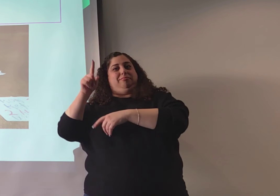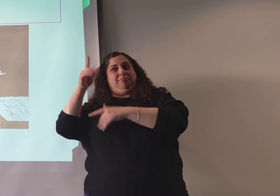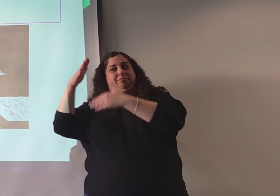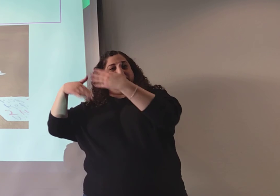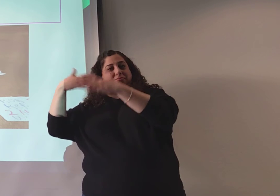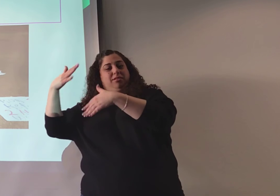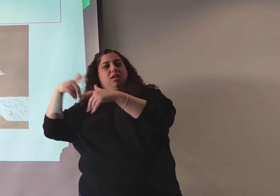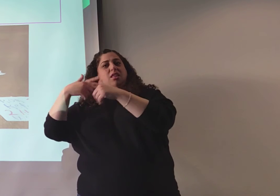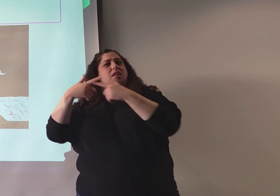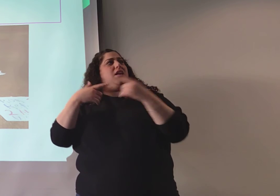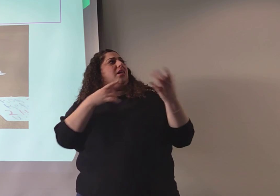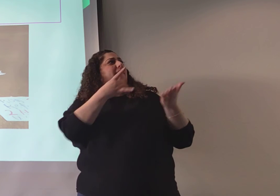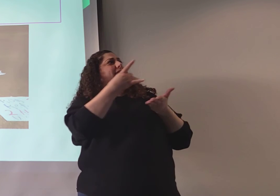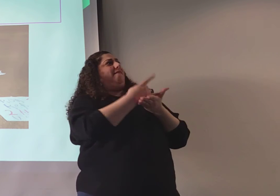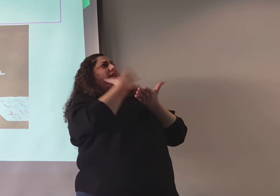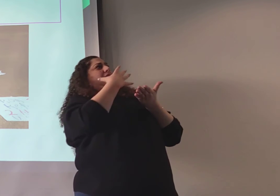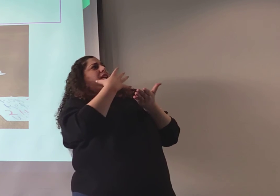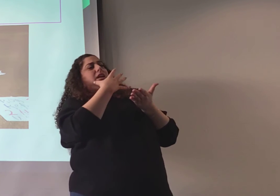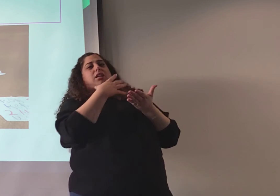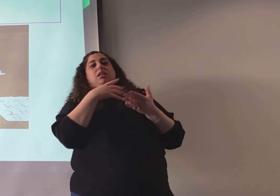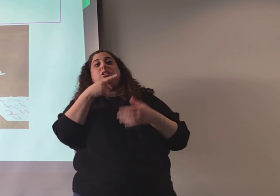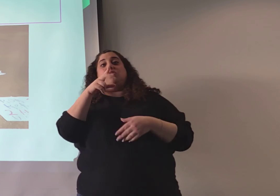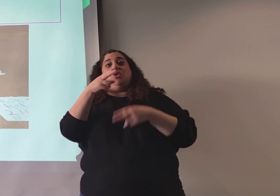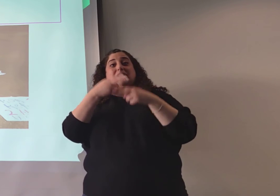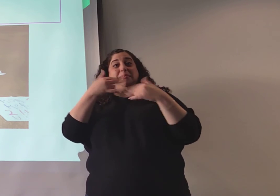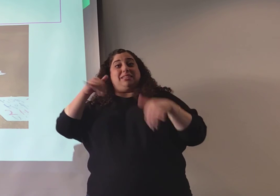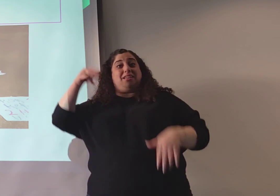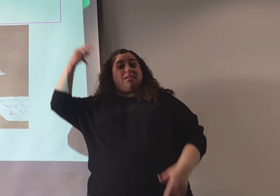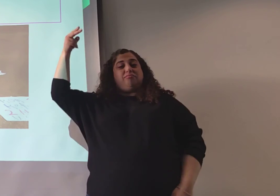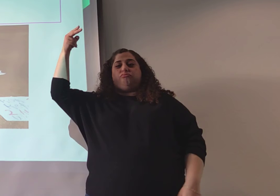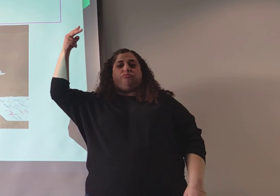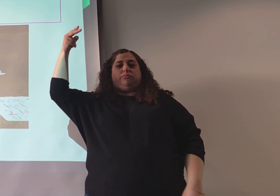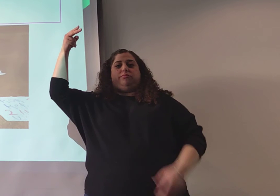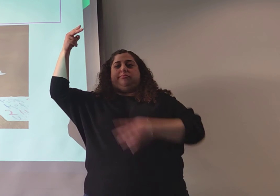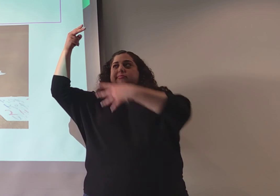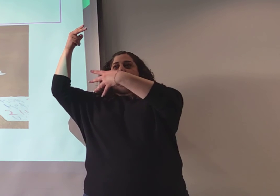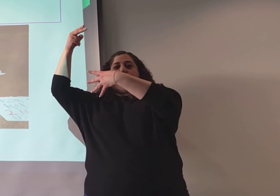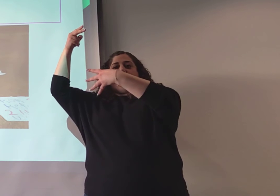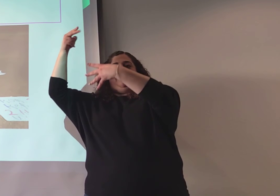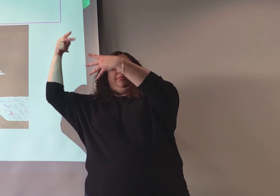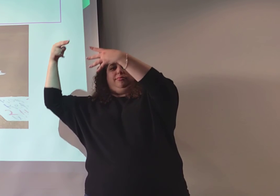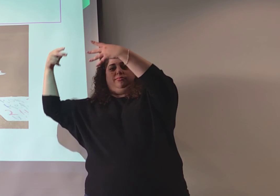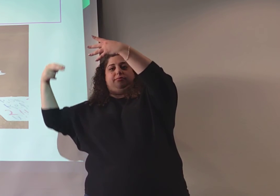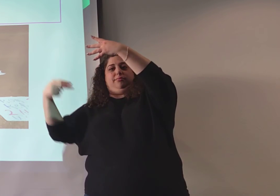But um, I’m just thinking.